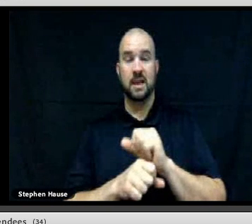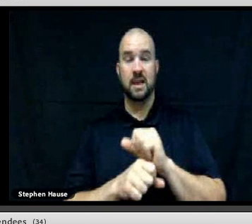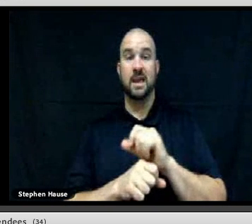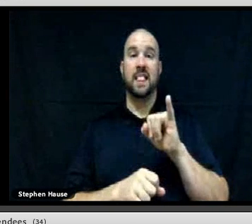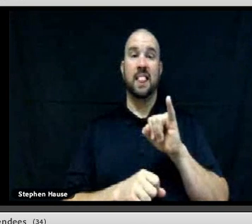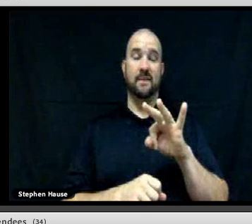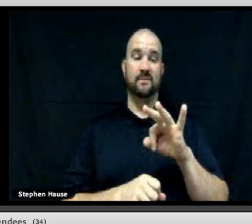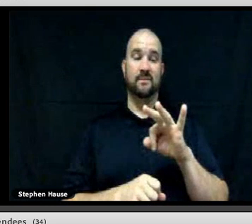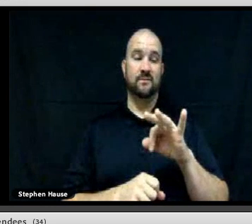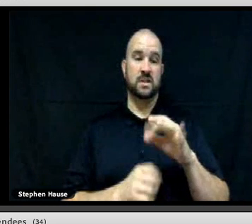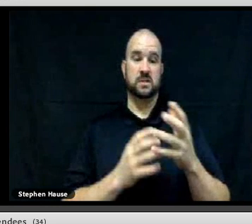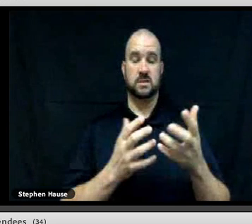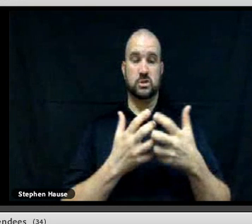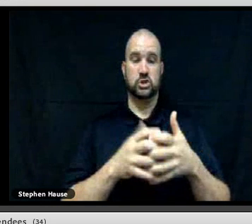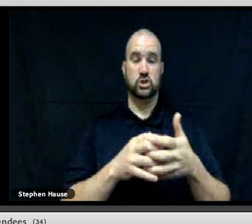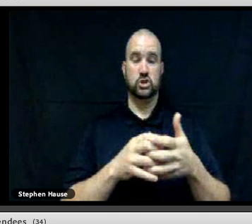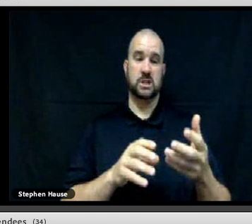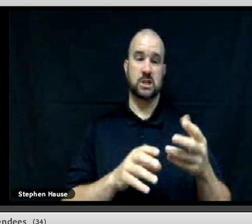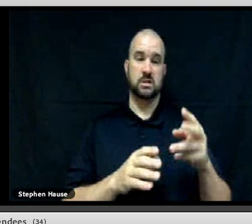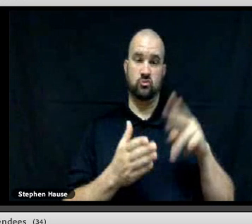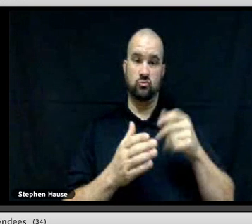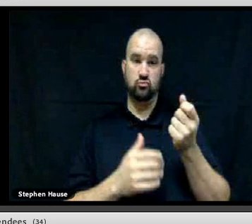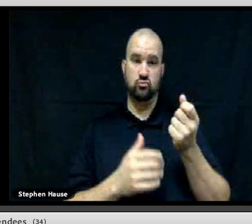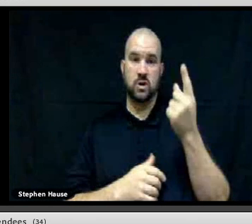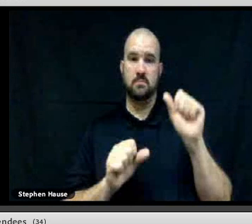and URIs to describe the statement, um,